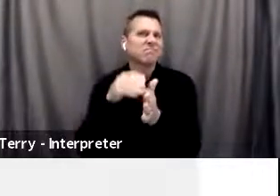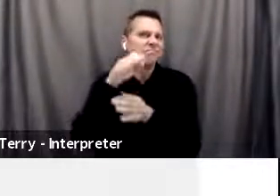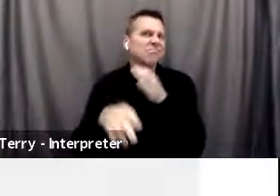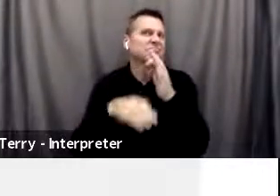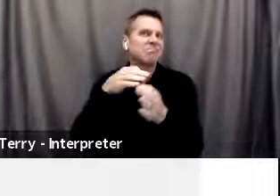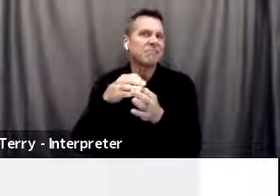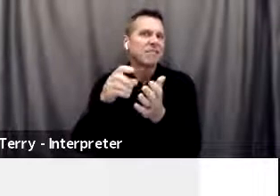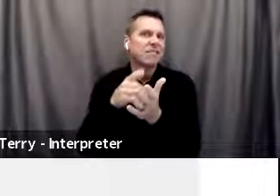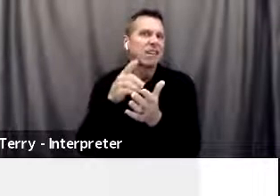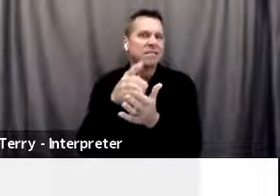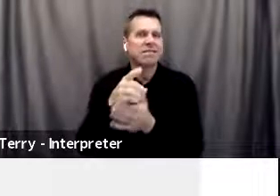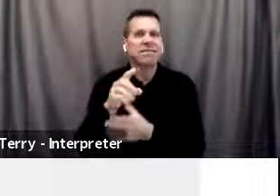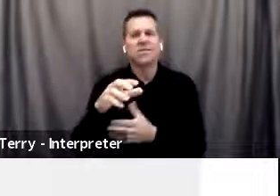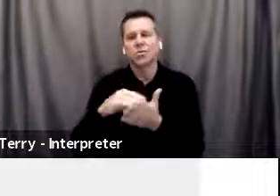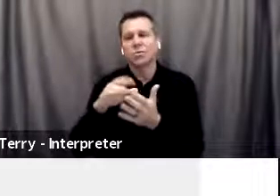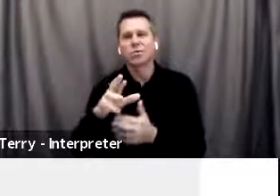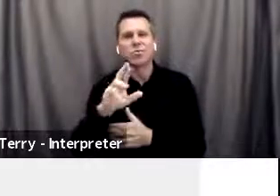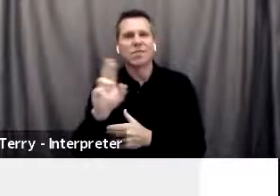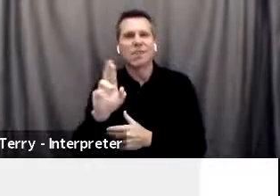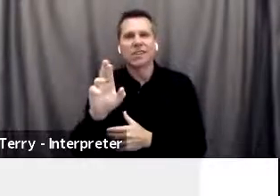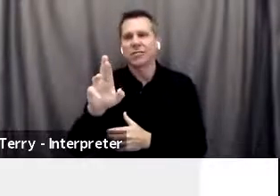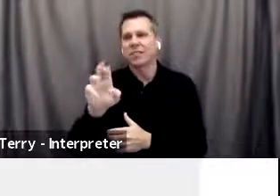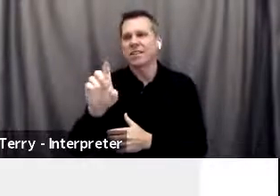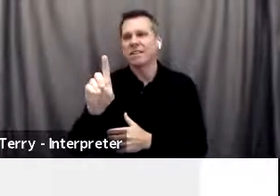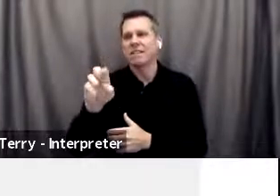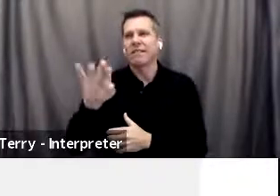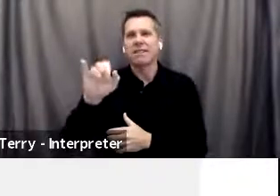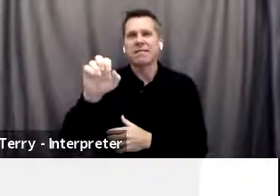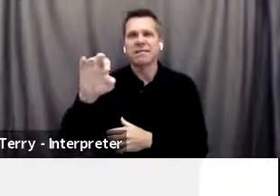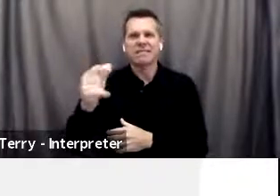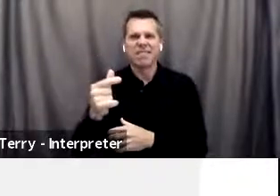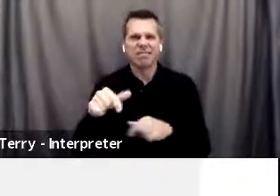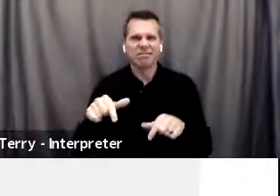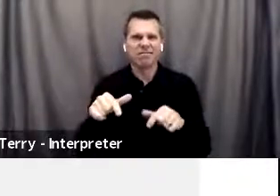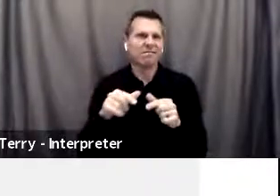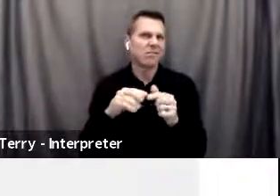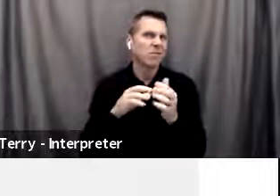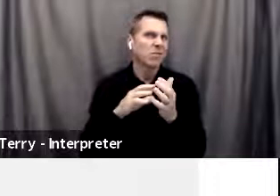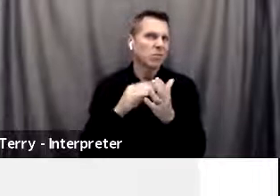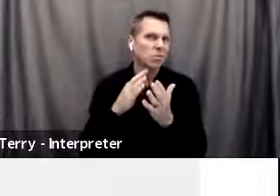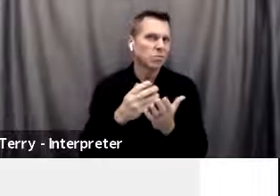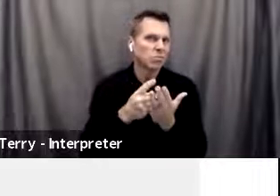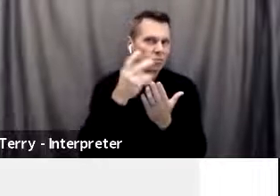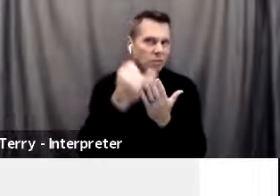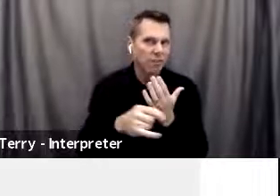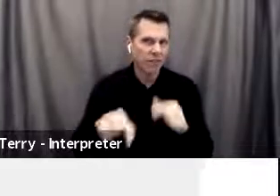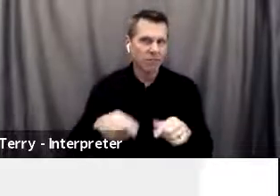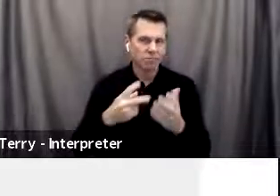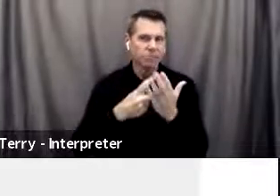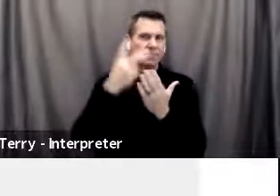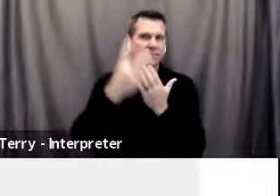projects that we're working on and activities that are going on within this title five program. And so just thank you again, for